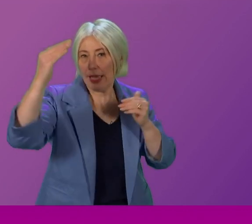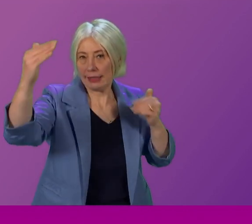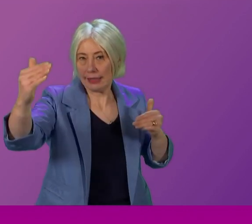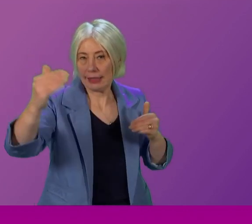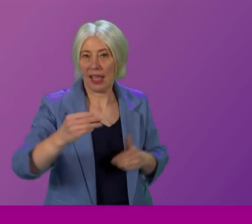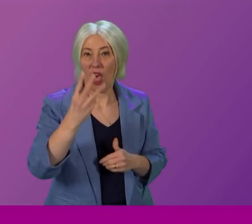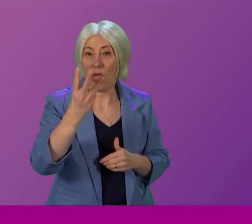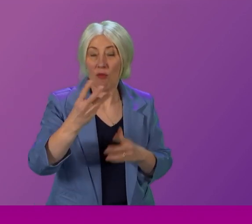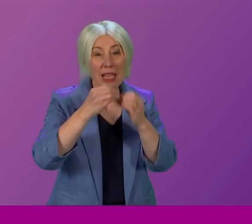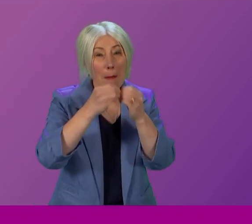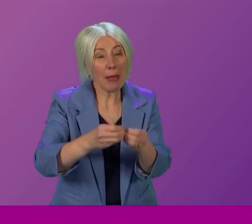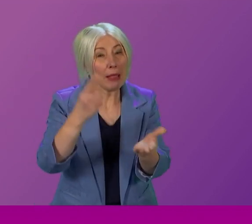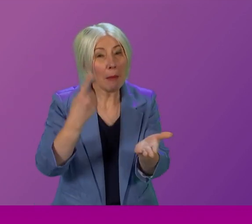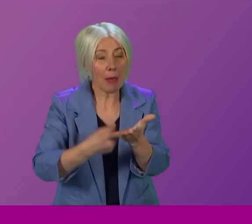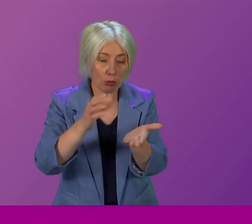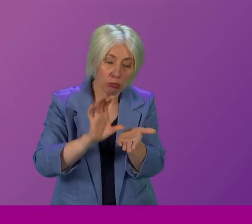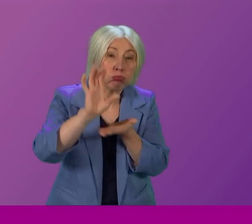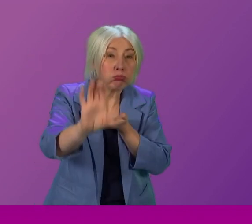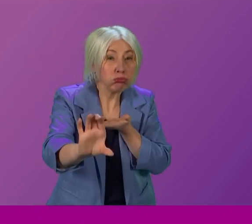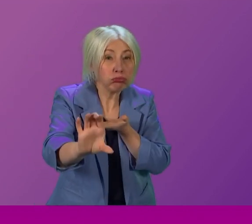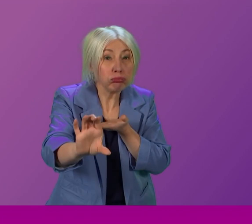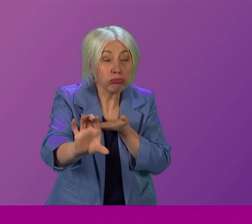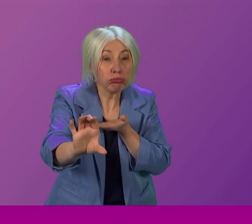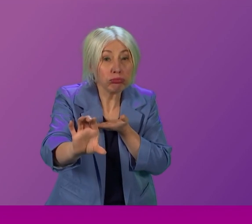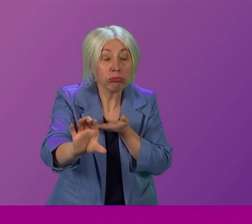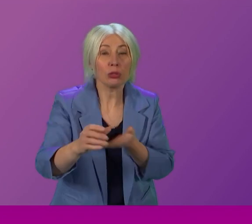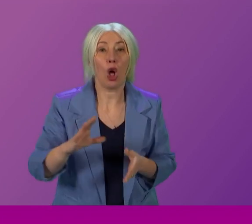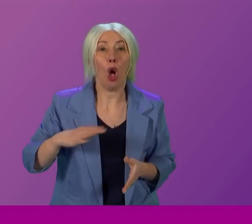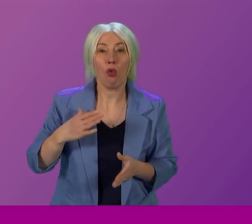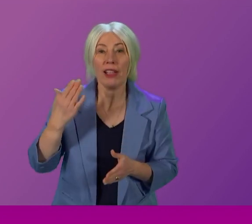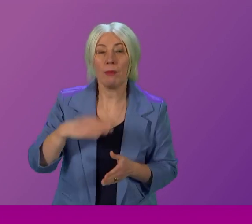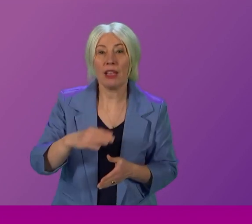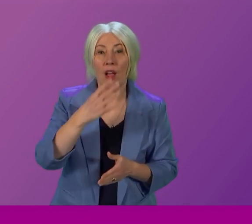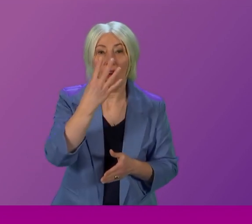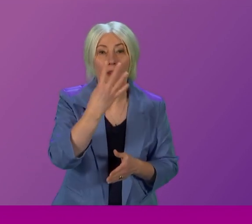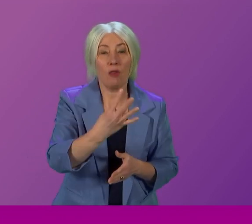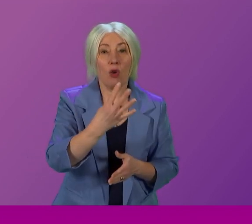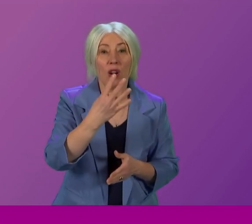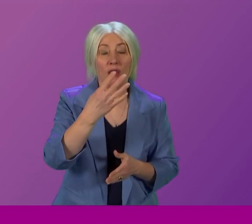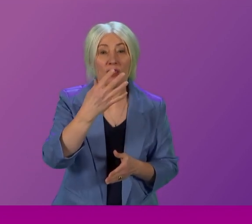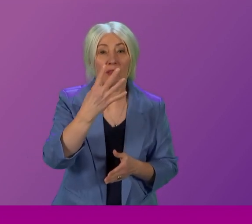That is a £3 billion investment. Already, more than £430 million has been invested